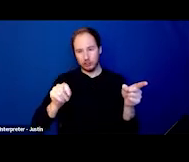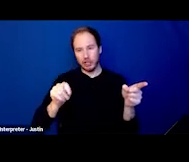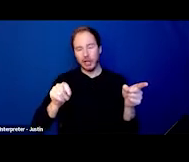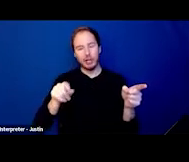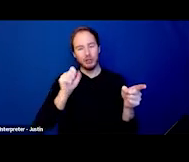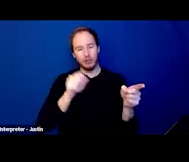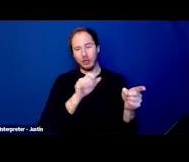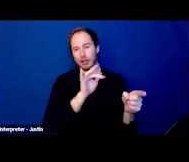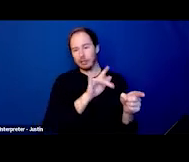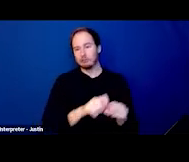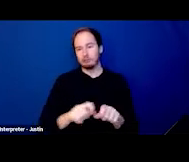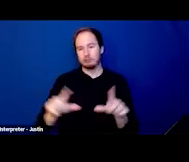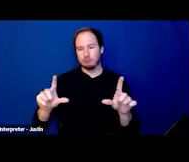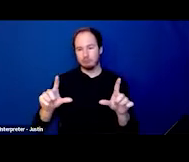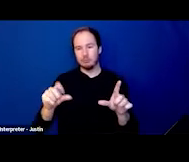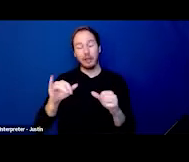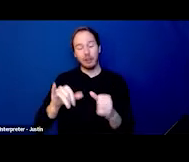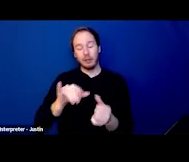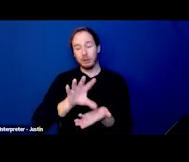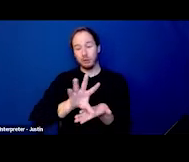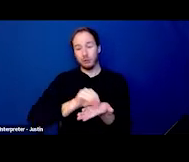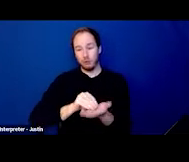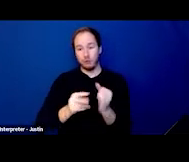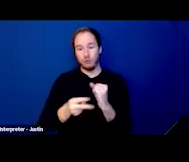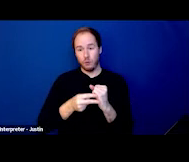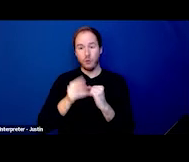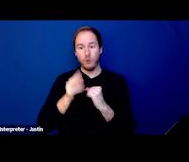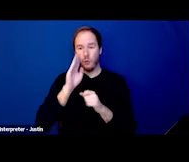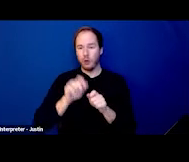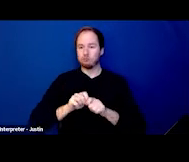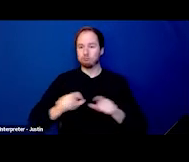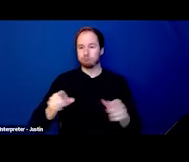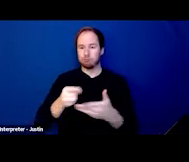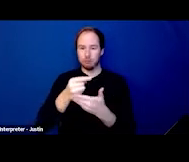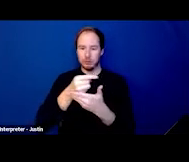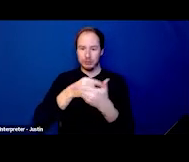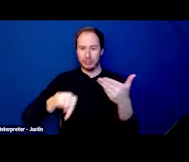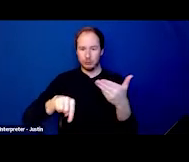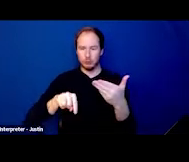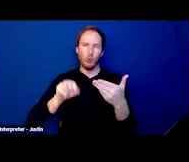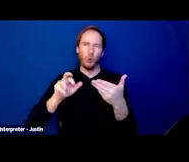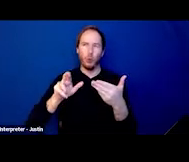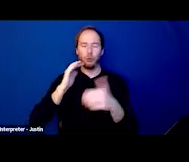And a recording will be available in about a week. After the webinar at the very end,